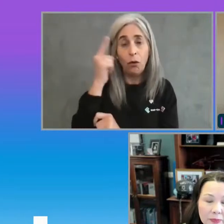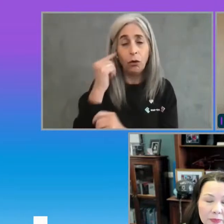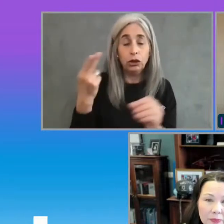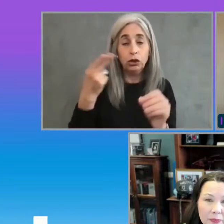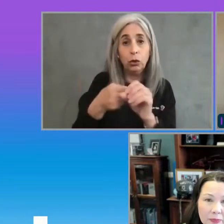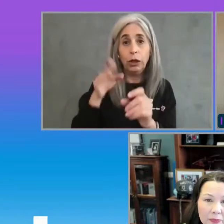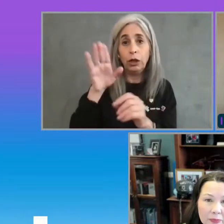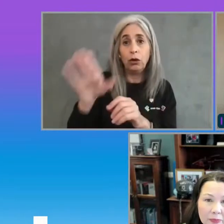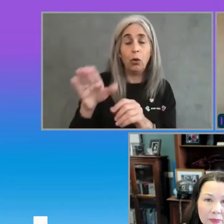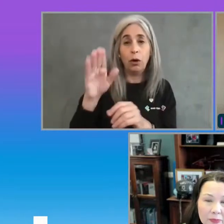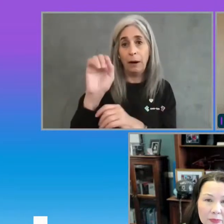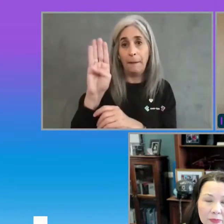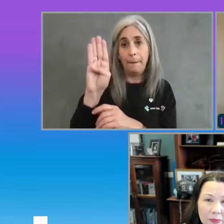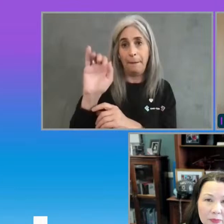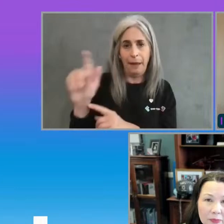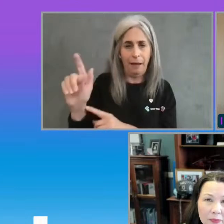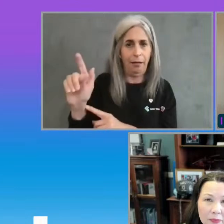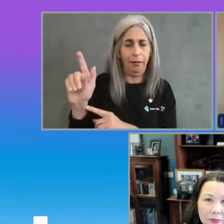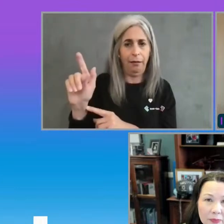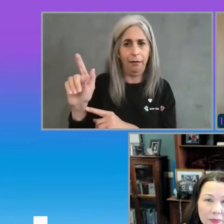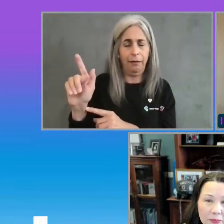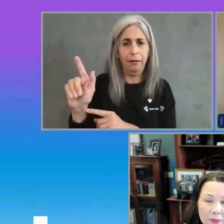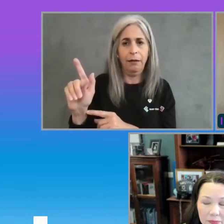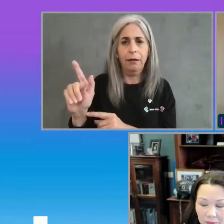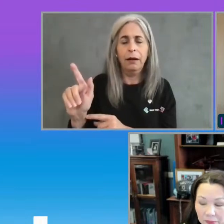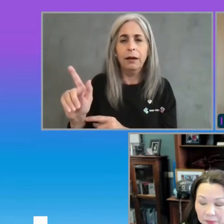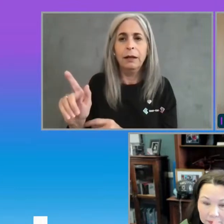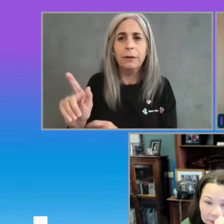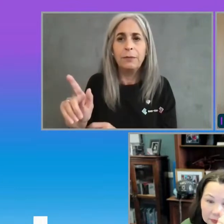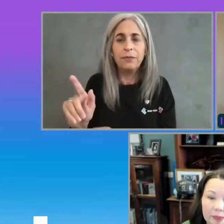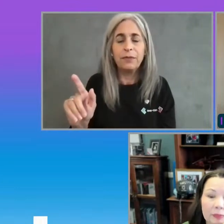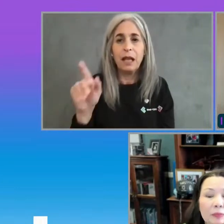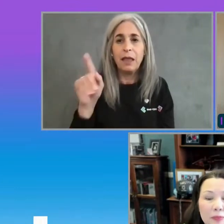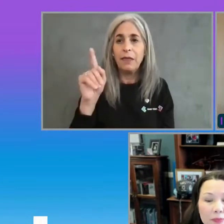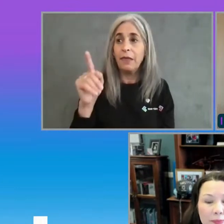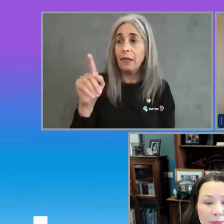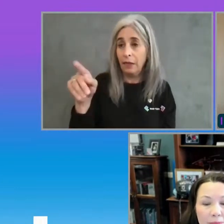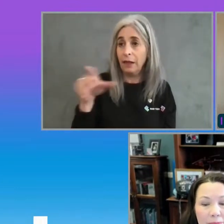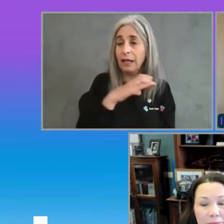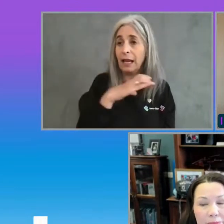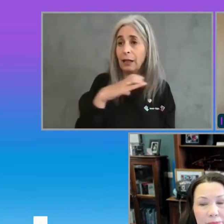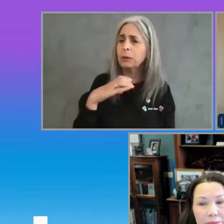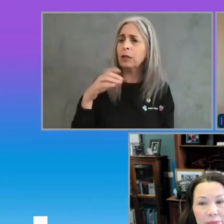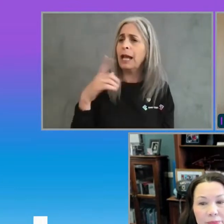her bill. Congressman Steny